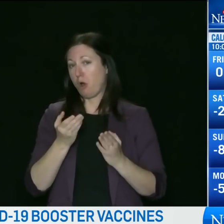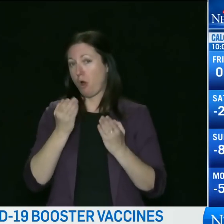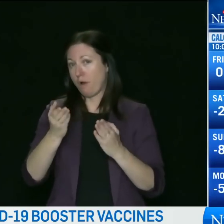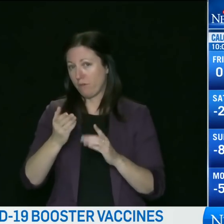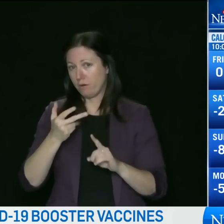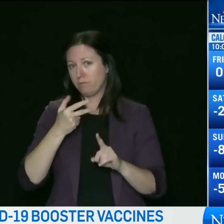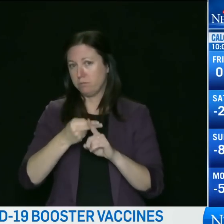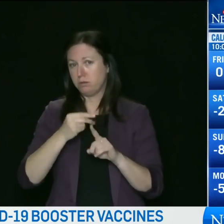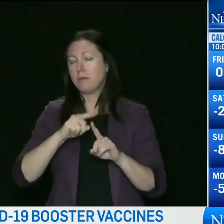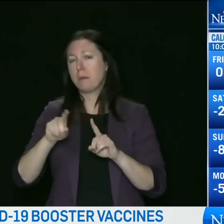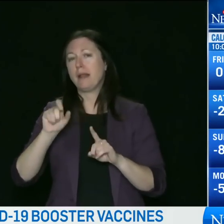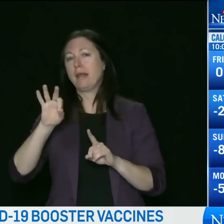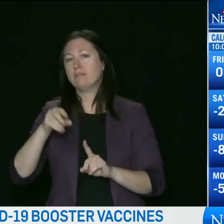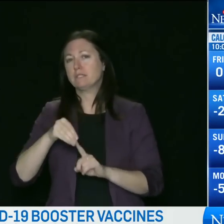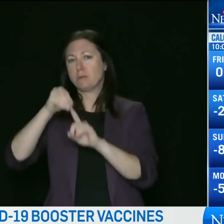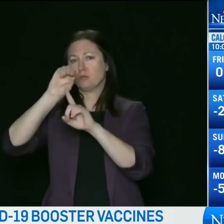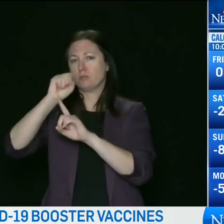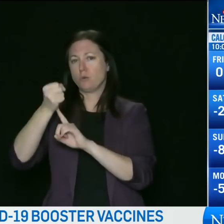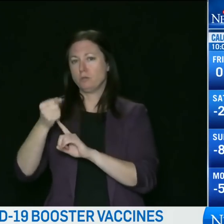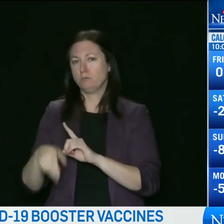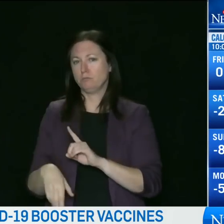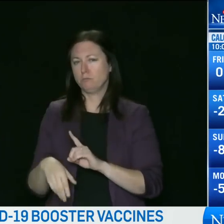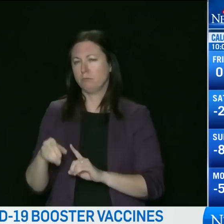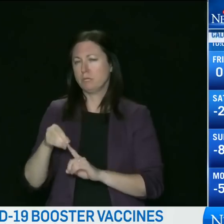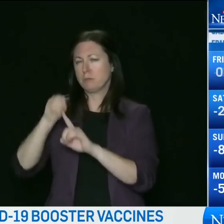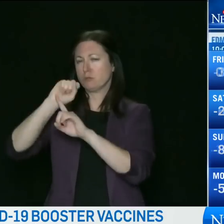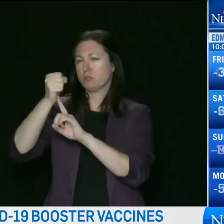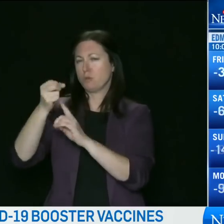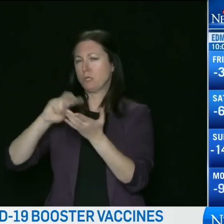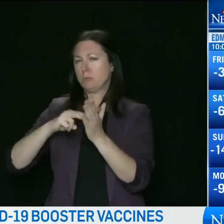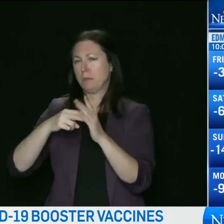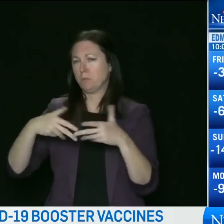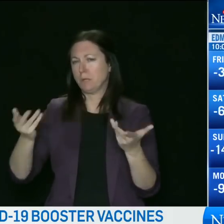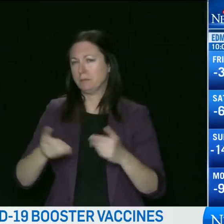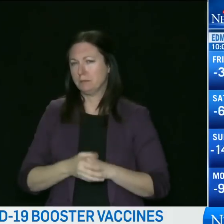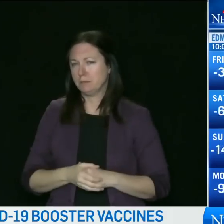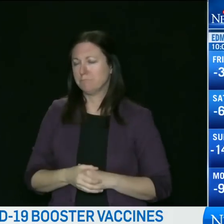49 AGE GROUP, WHAT KIND OF SITUATION WHERE IT WOUND